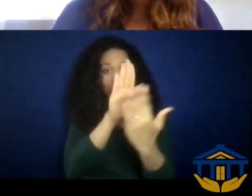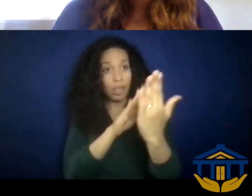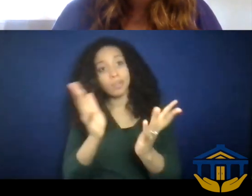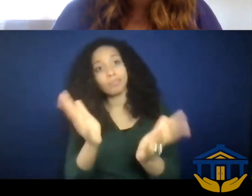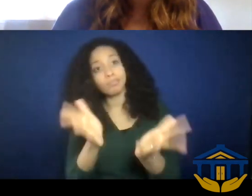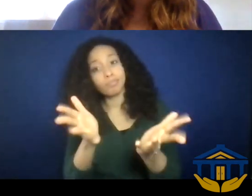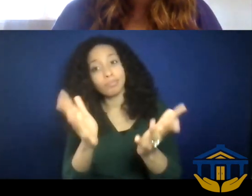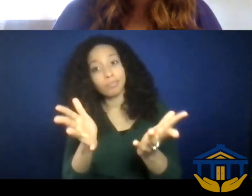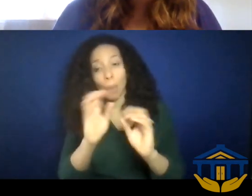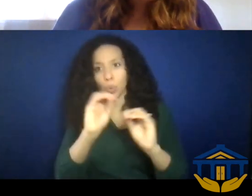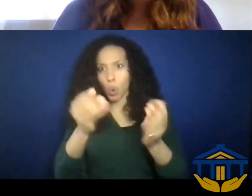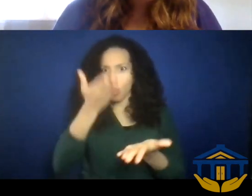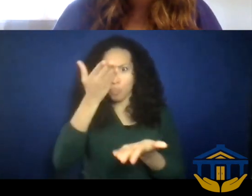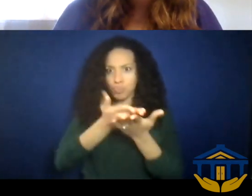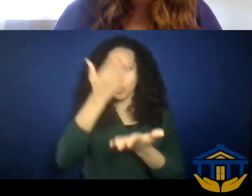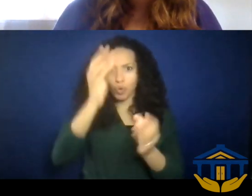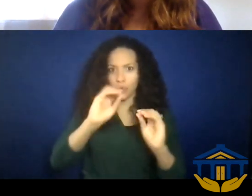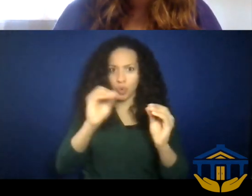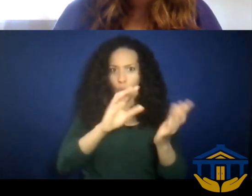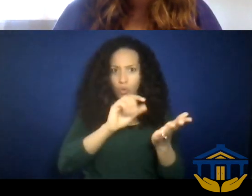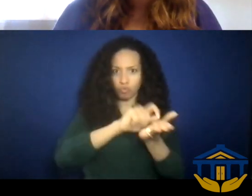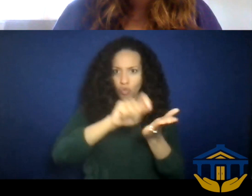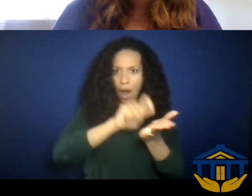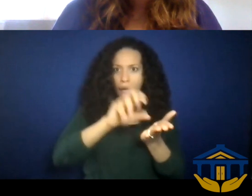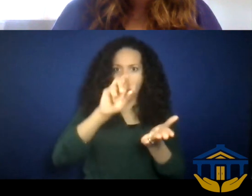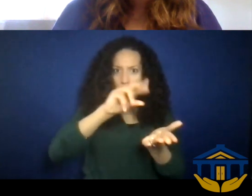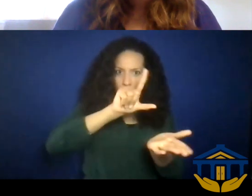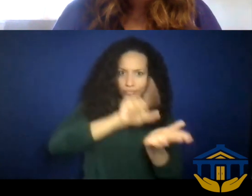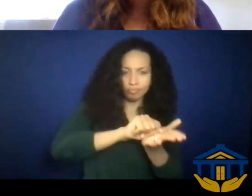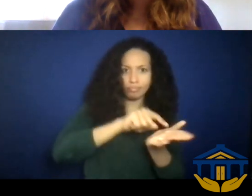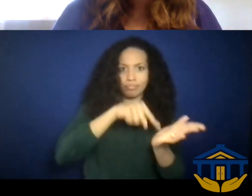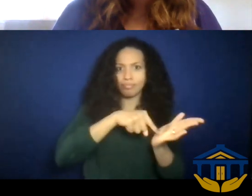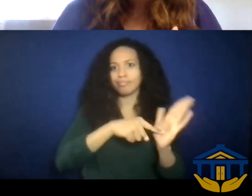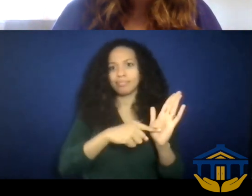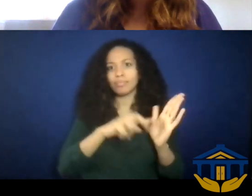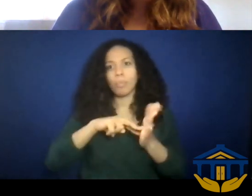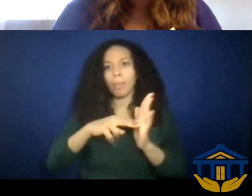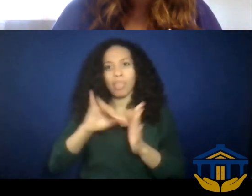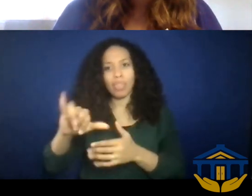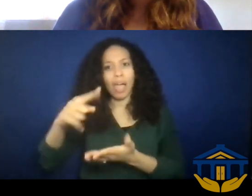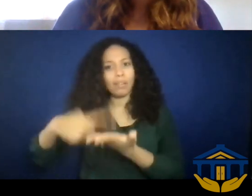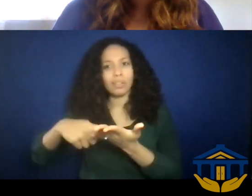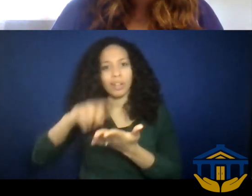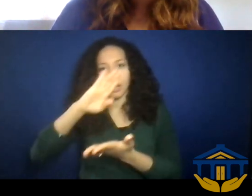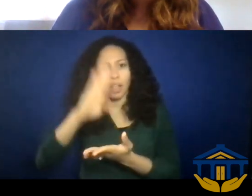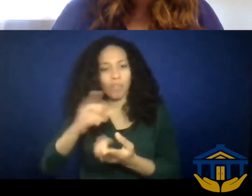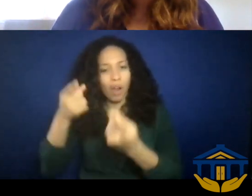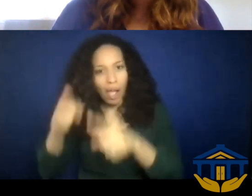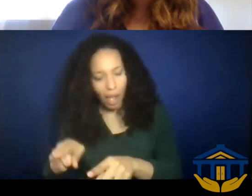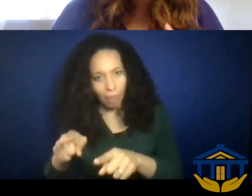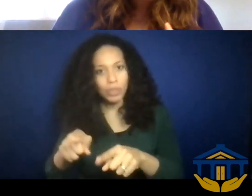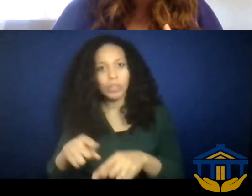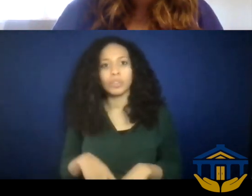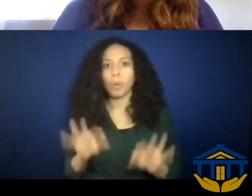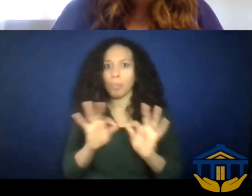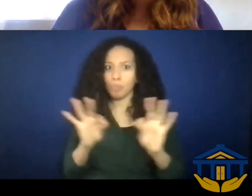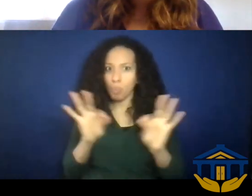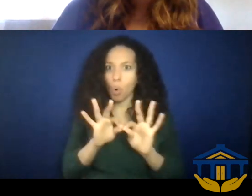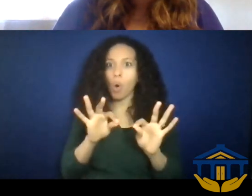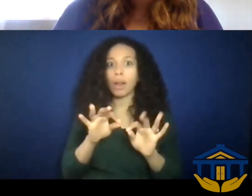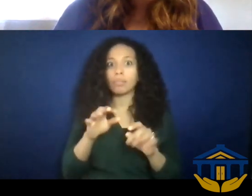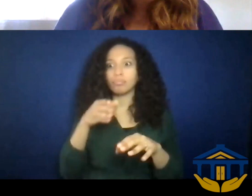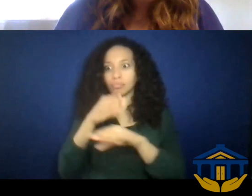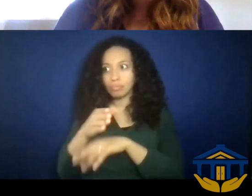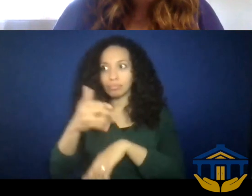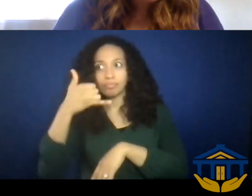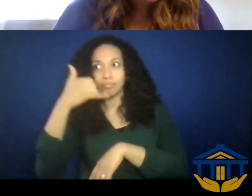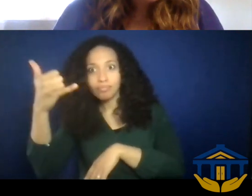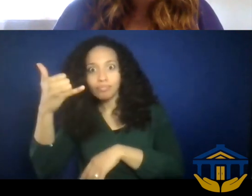So just like that, parental concerns in writing in the IEP. So, you want to review the goals and SDI,